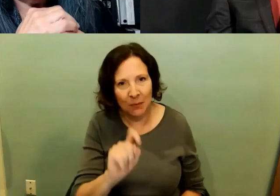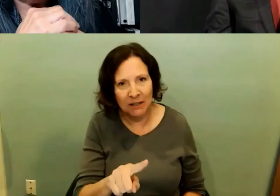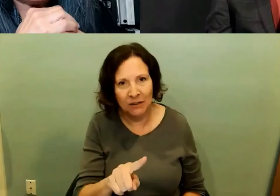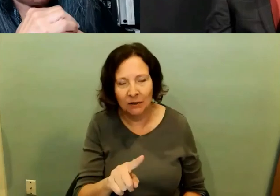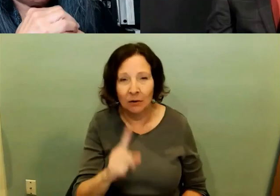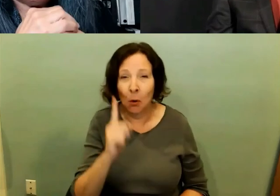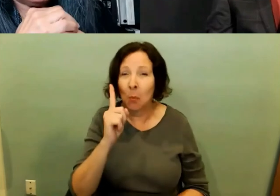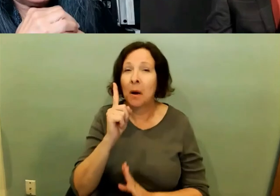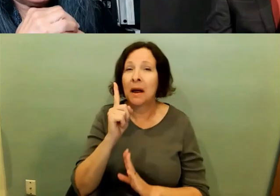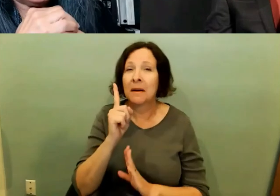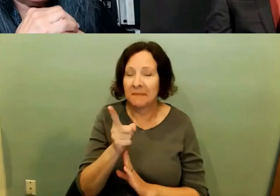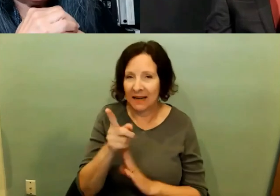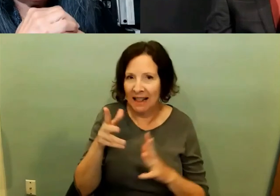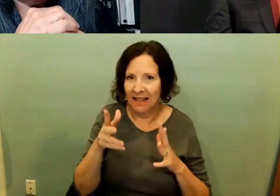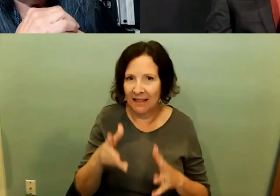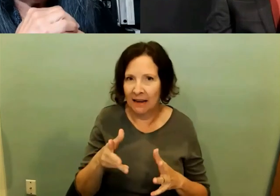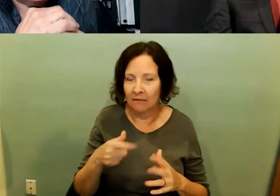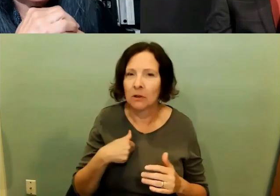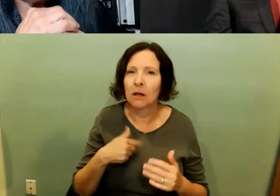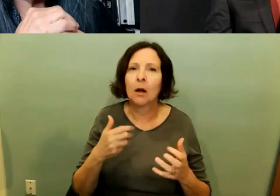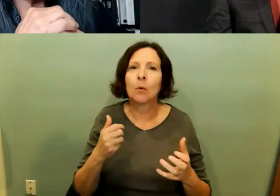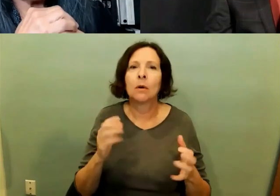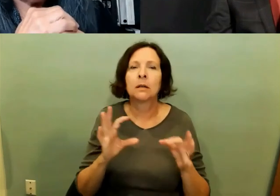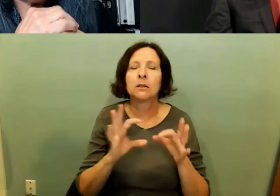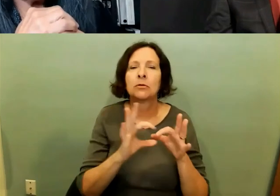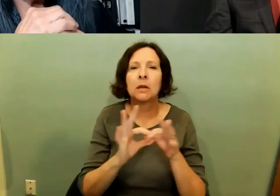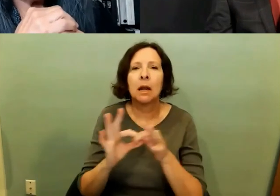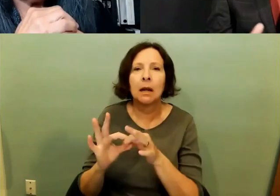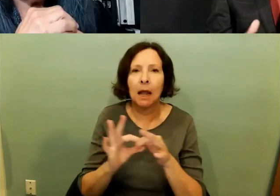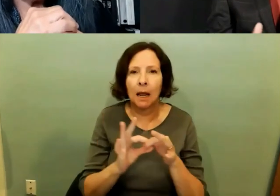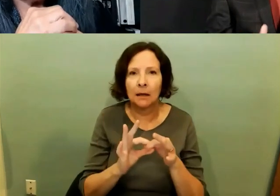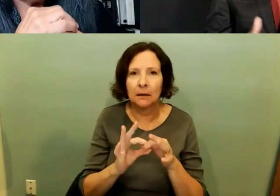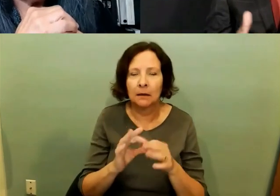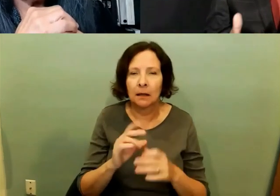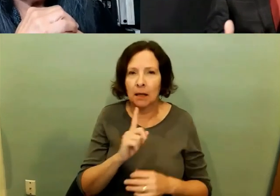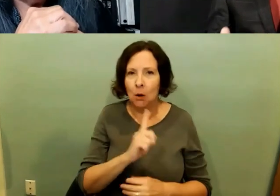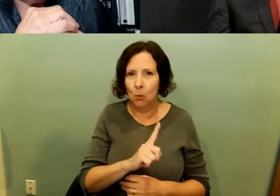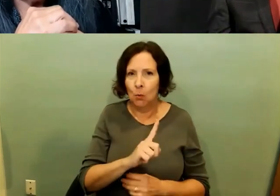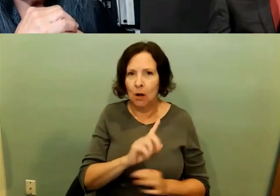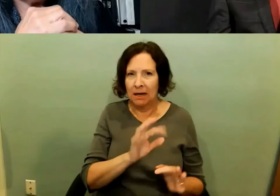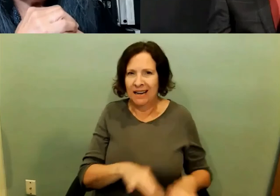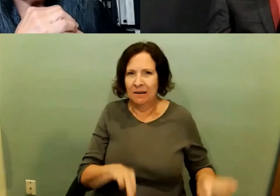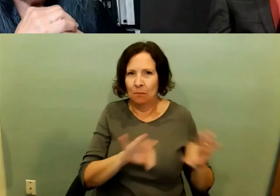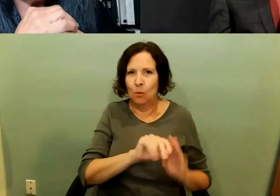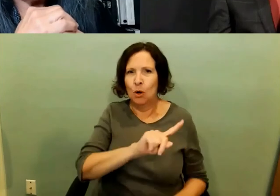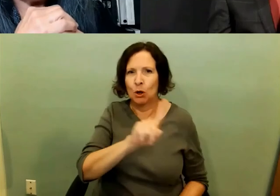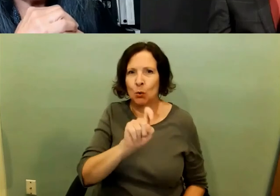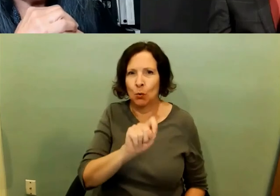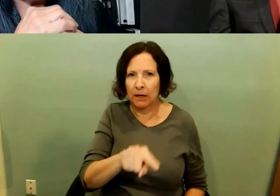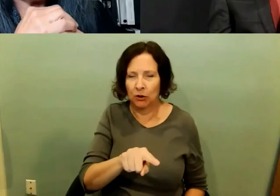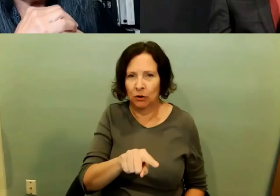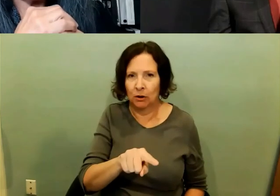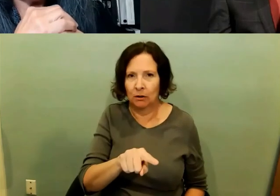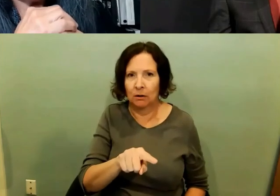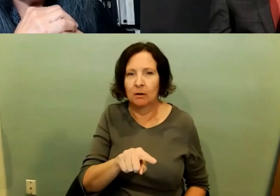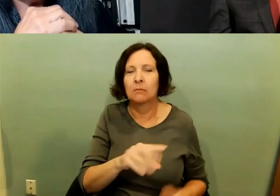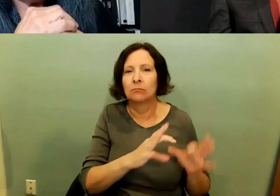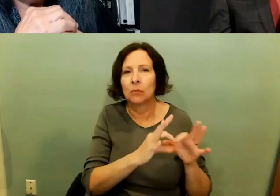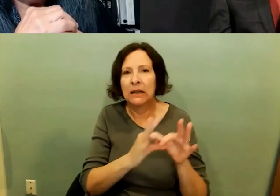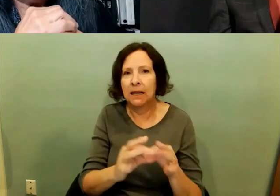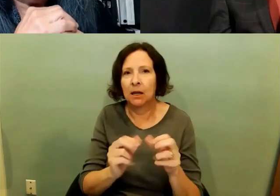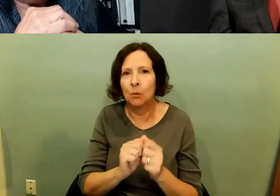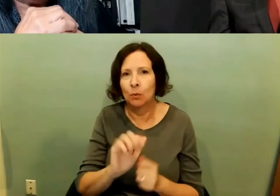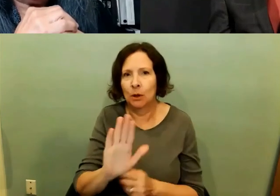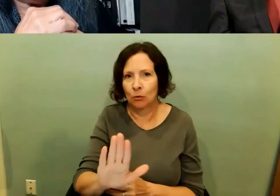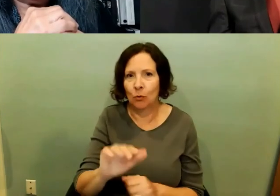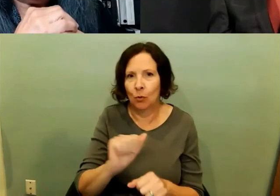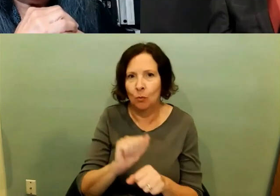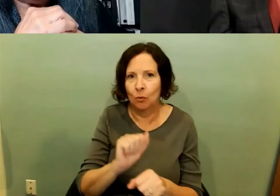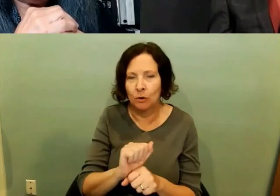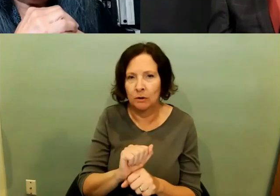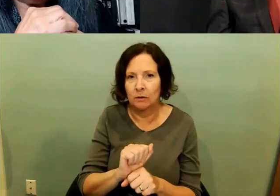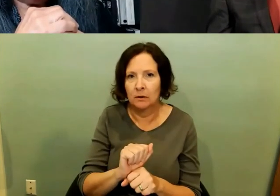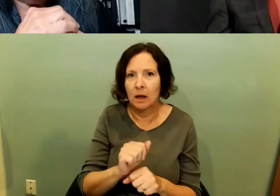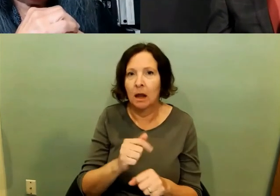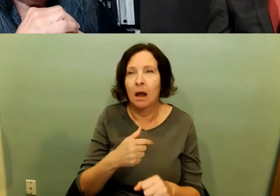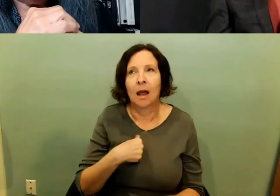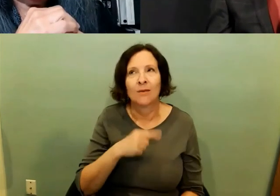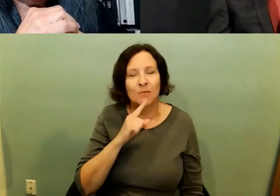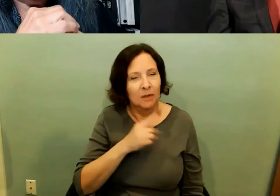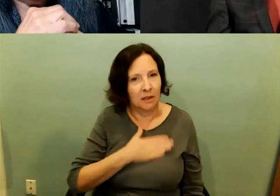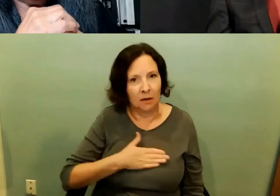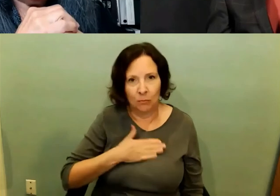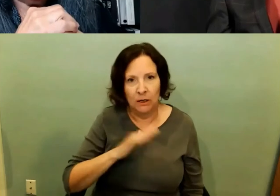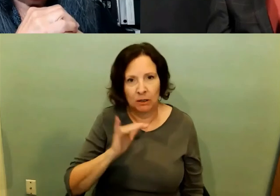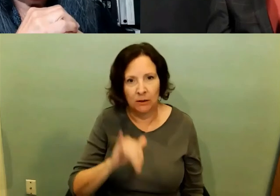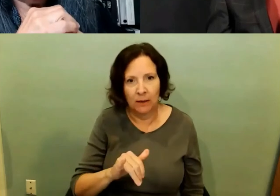I want to connect to an important part of your work. And that's the anti-disciplinary aspect